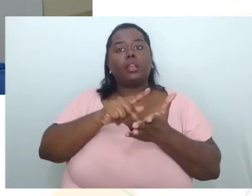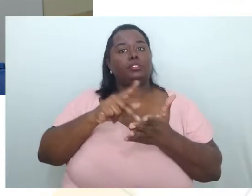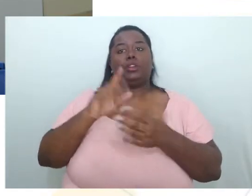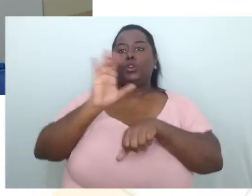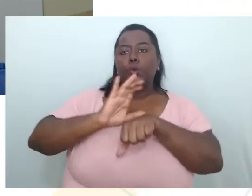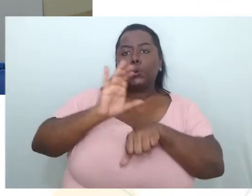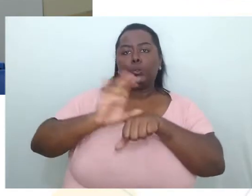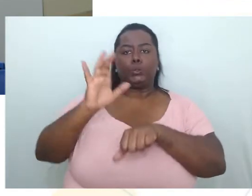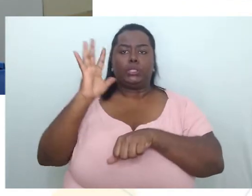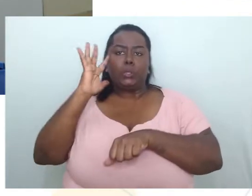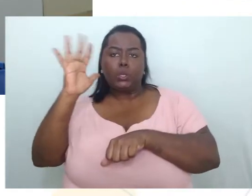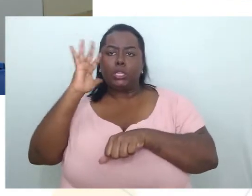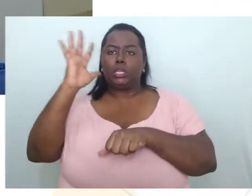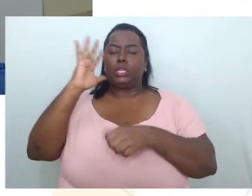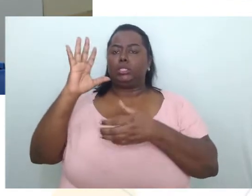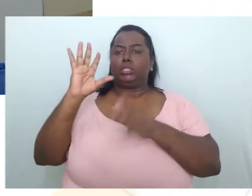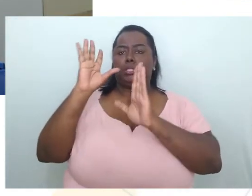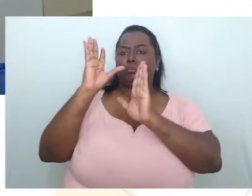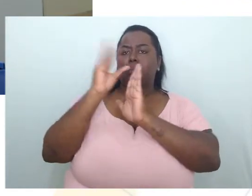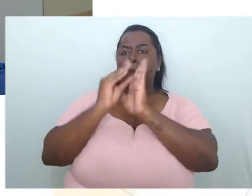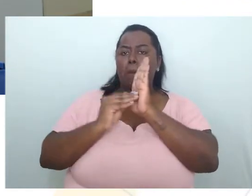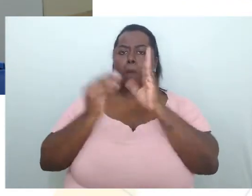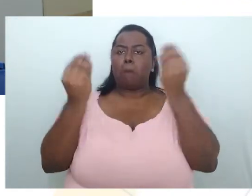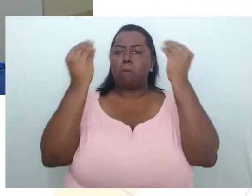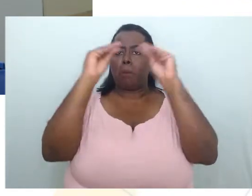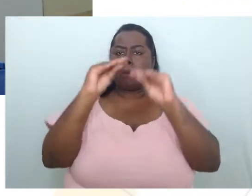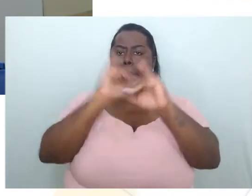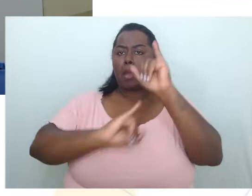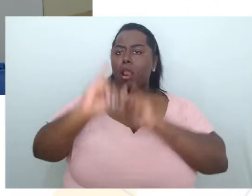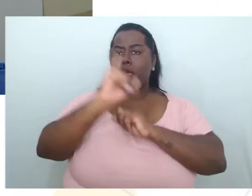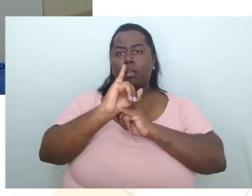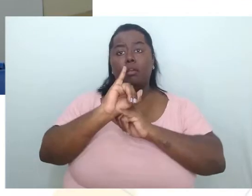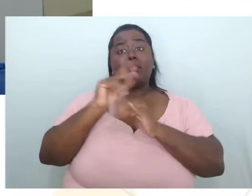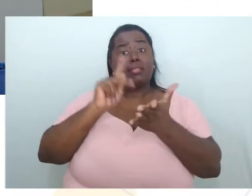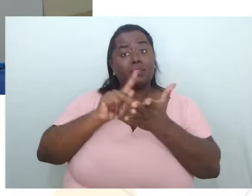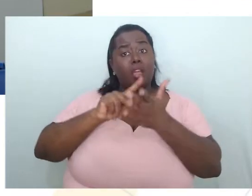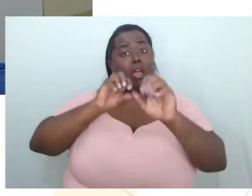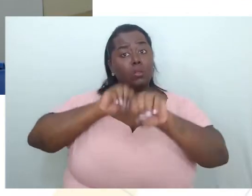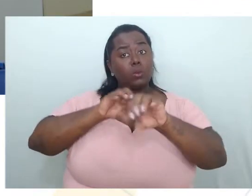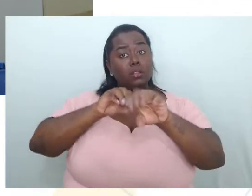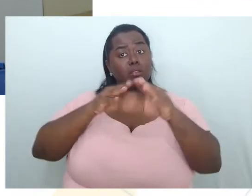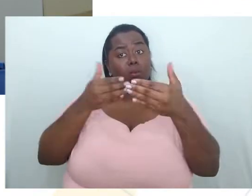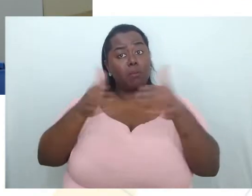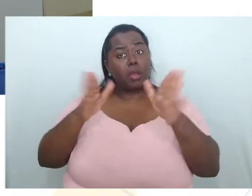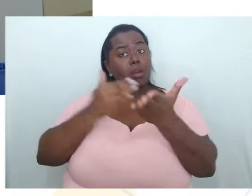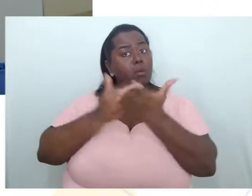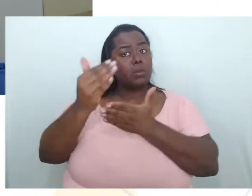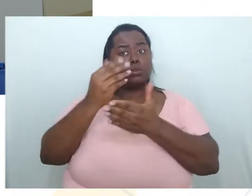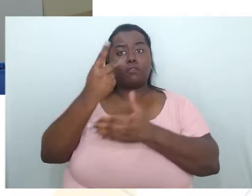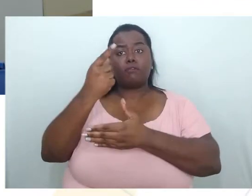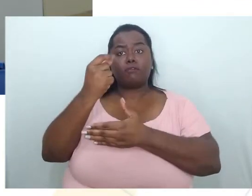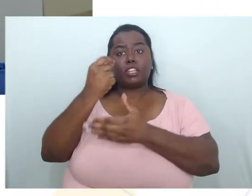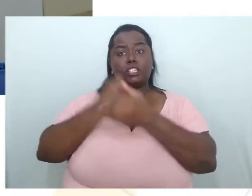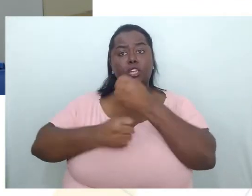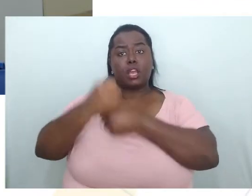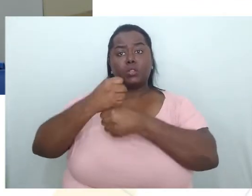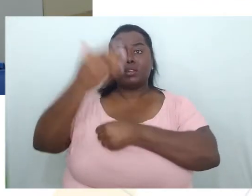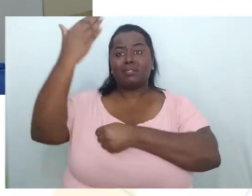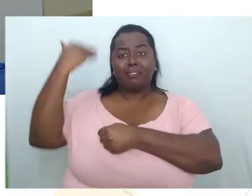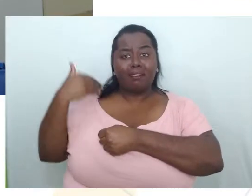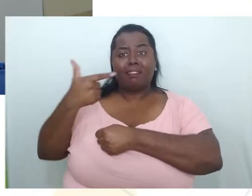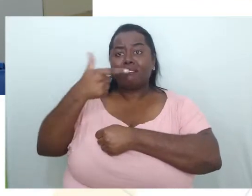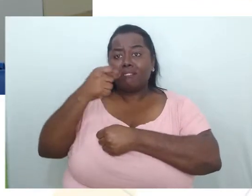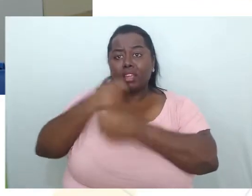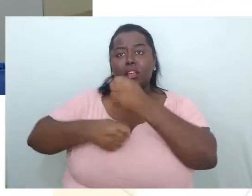what it did, but not 20 years ago. MIT put all of its syllabuses, you know, syllabi, online.